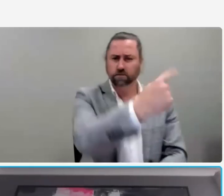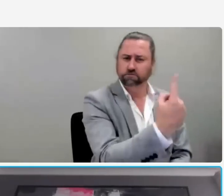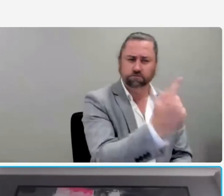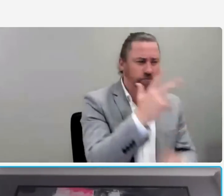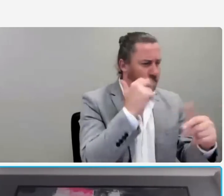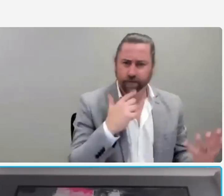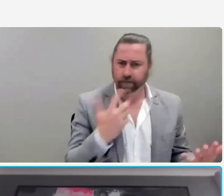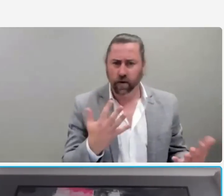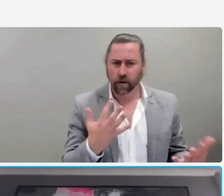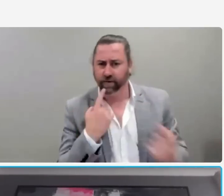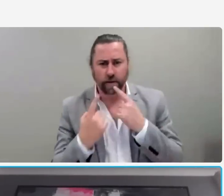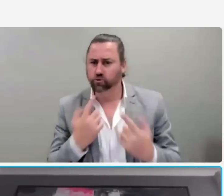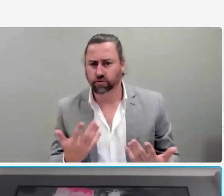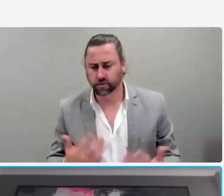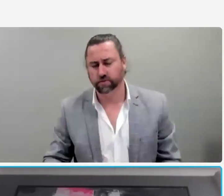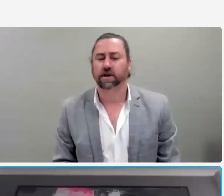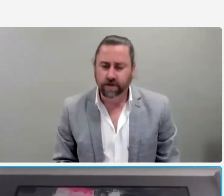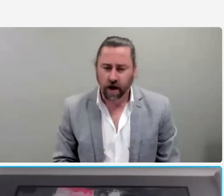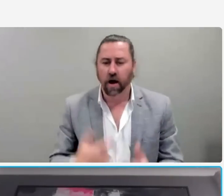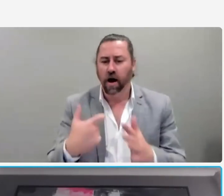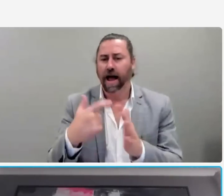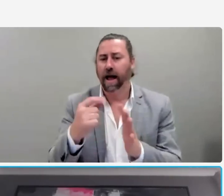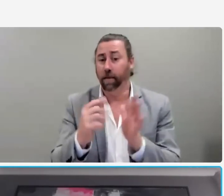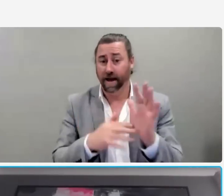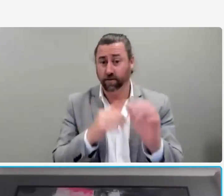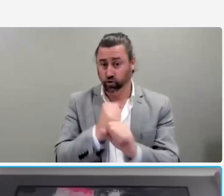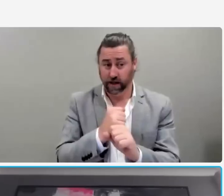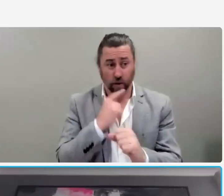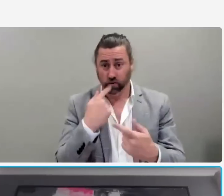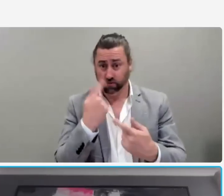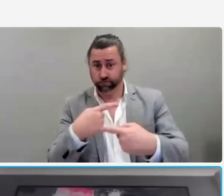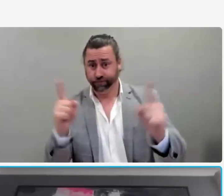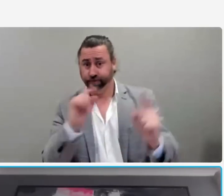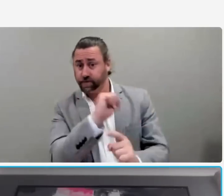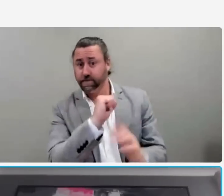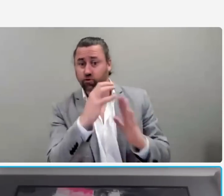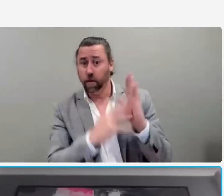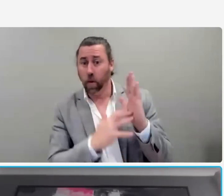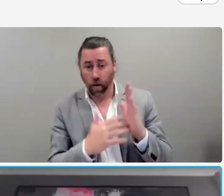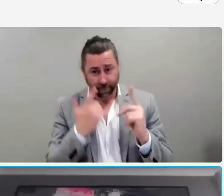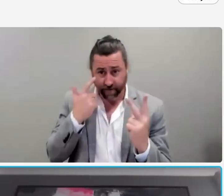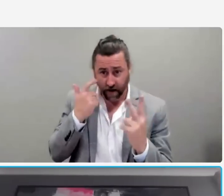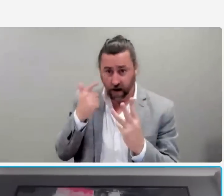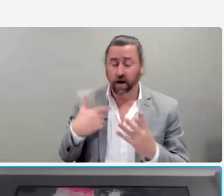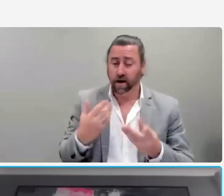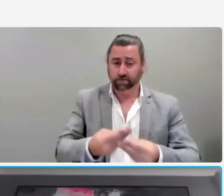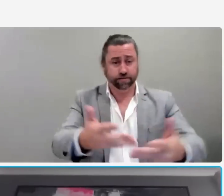The KPMG evaluation report will be released in the coming days as part of building public awareness of the upcoming consultation.